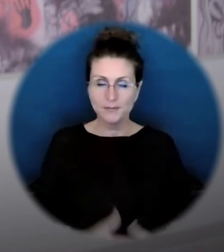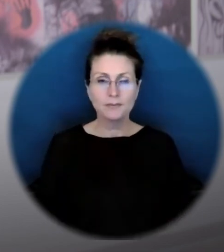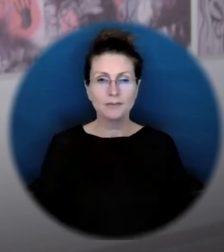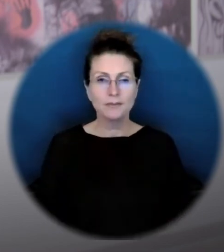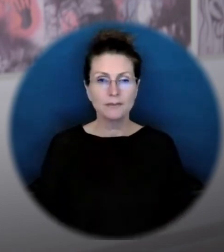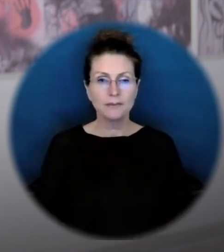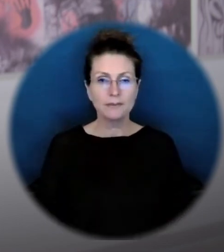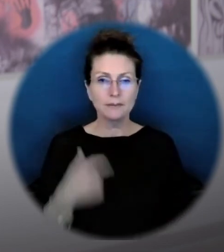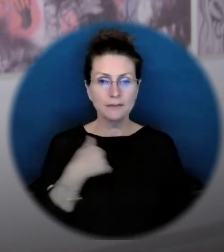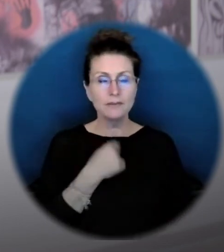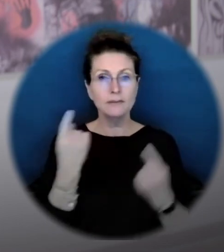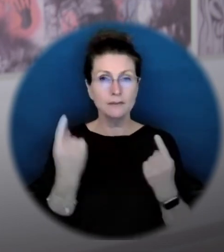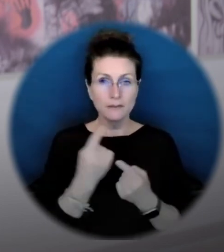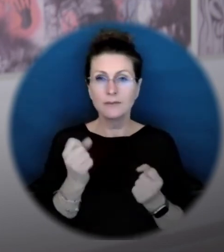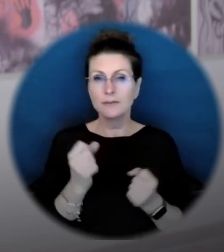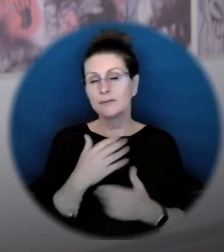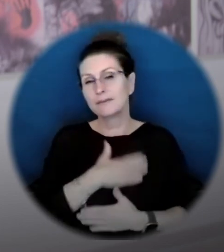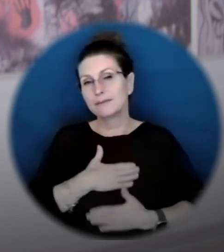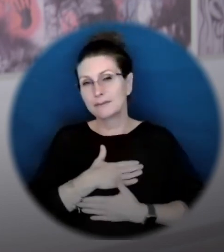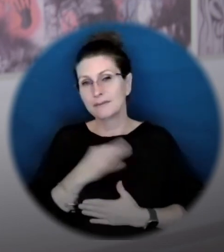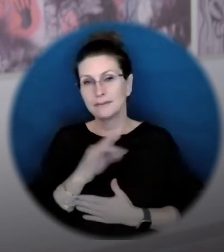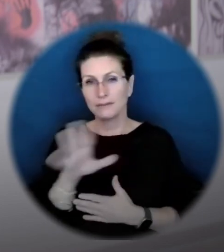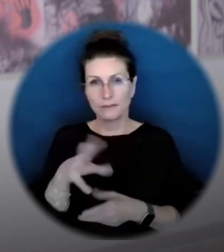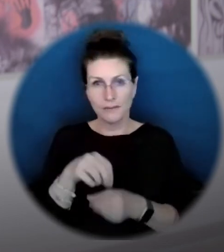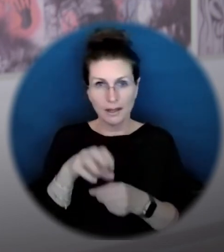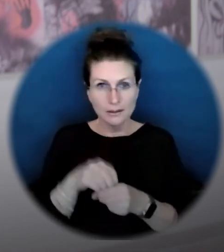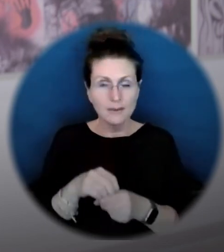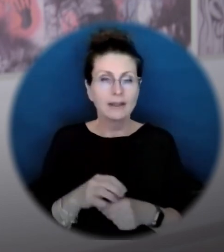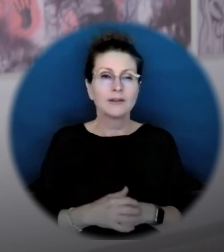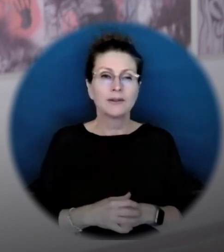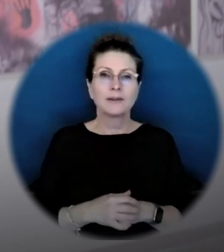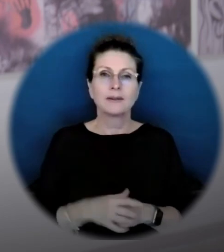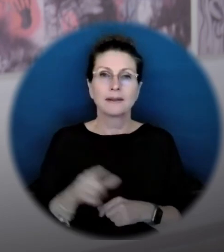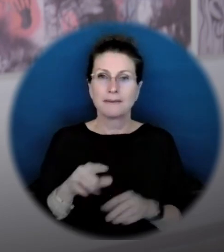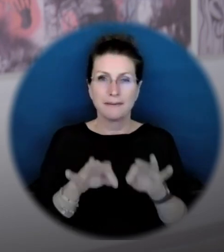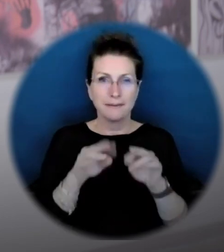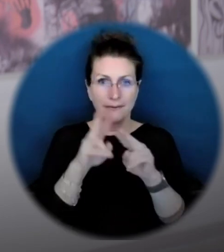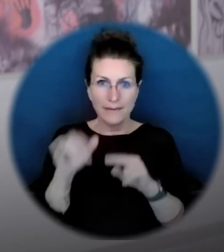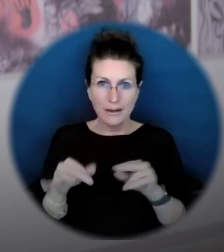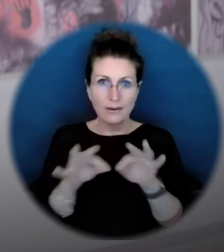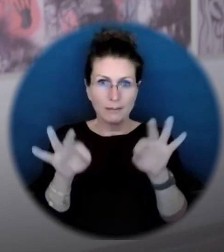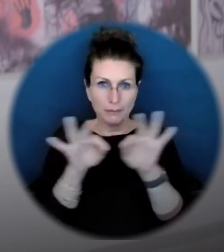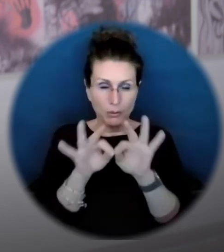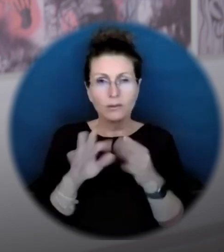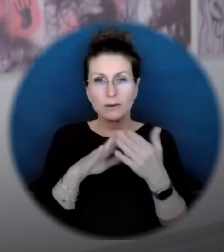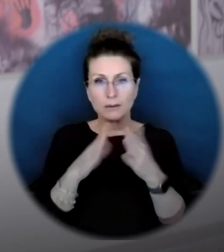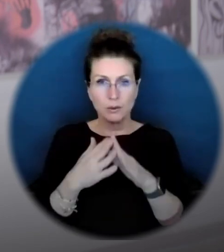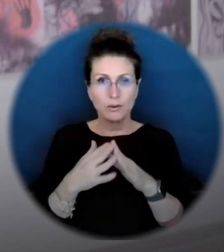We are always so appreciative of your participation in these very important community events.